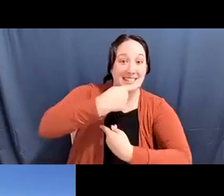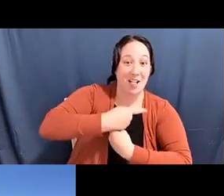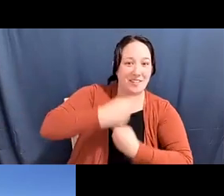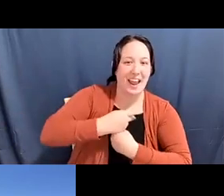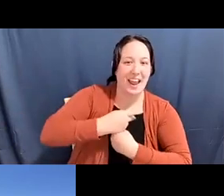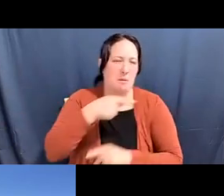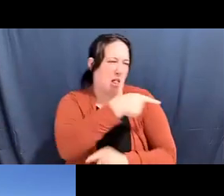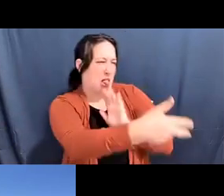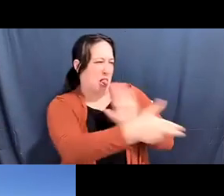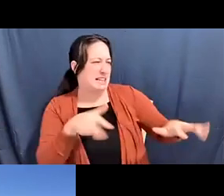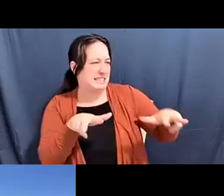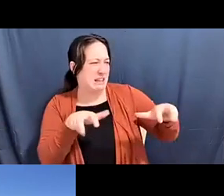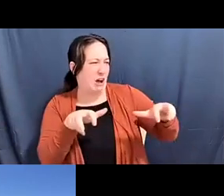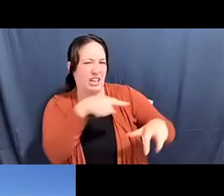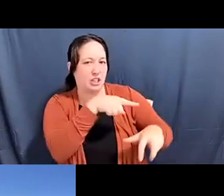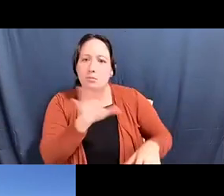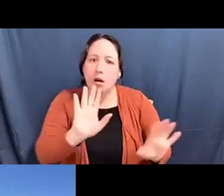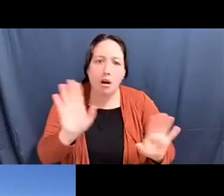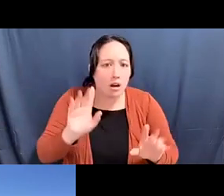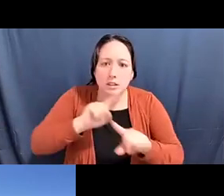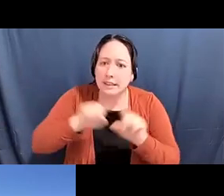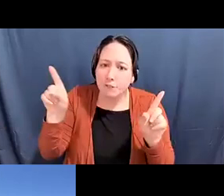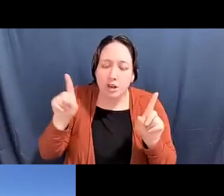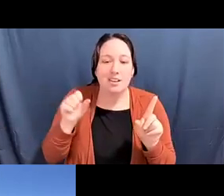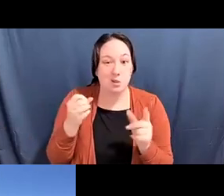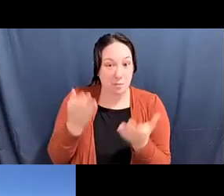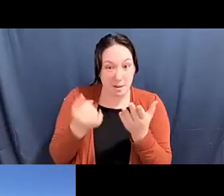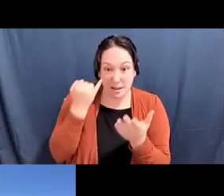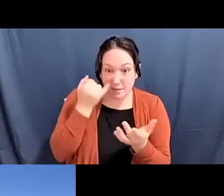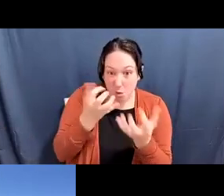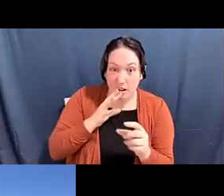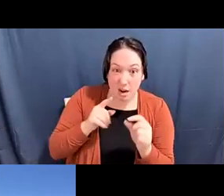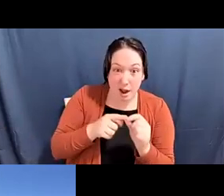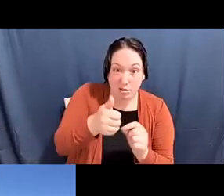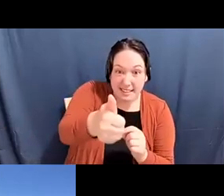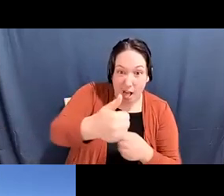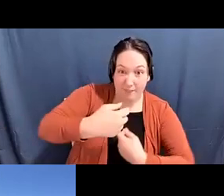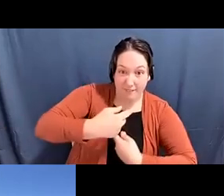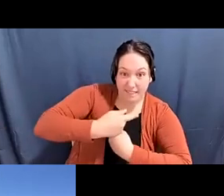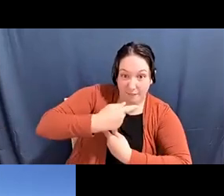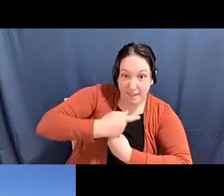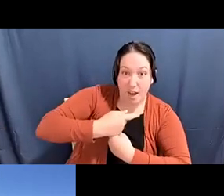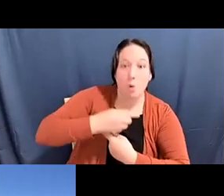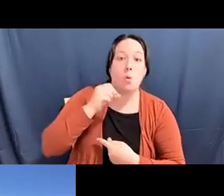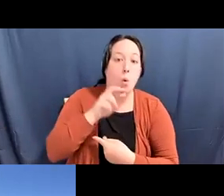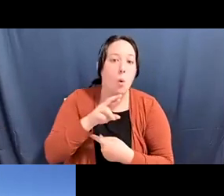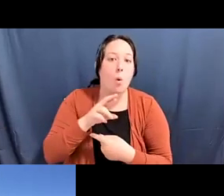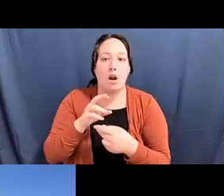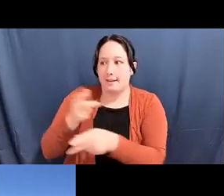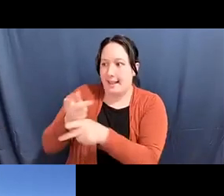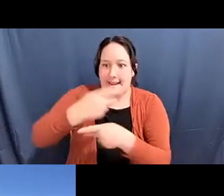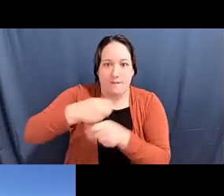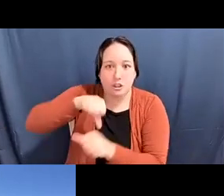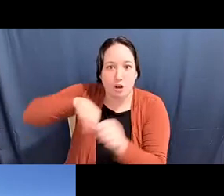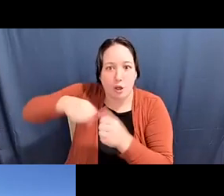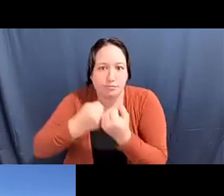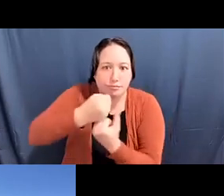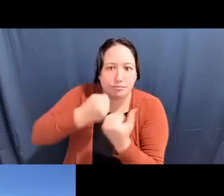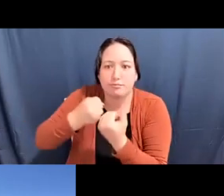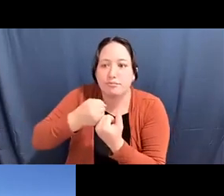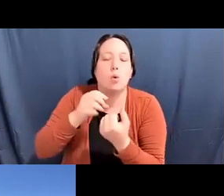Diane Fujino: So I'm wondering if you could speak to either sell and collective care, or the importance of social relationships in terms of political organizing and activism.